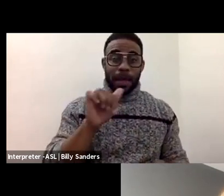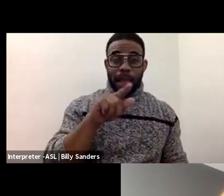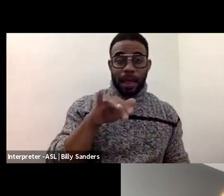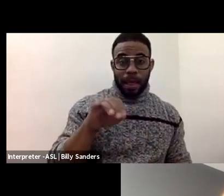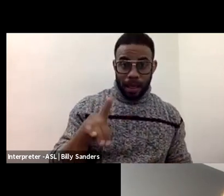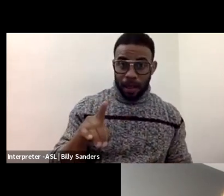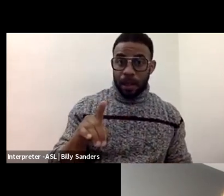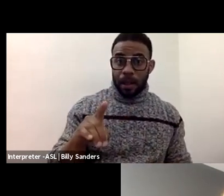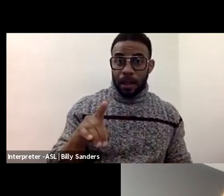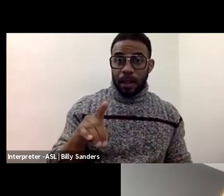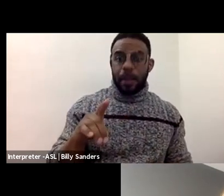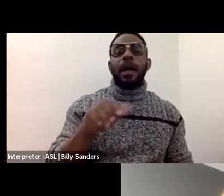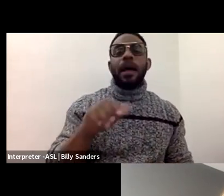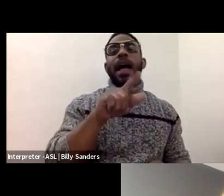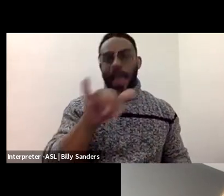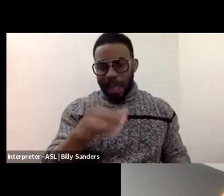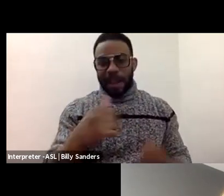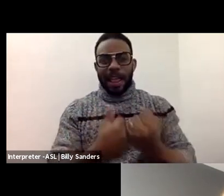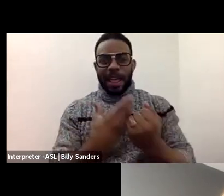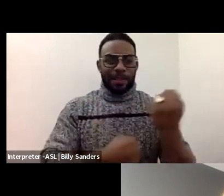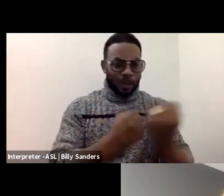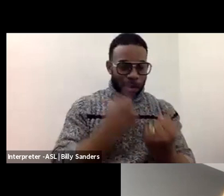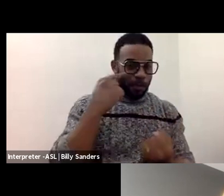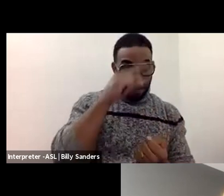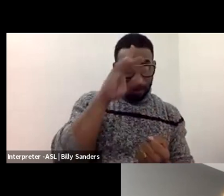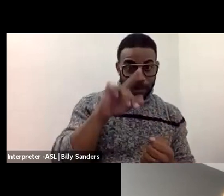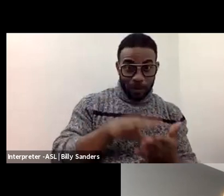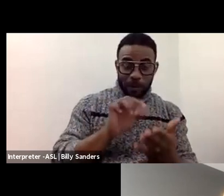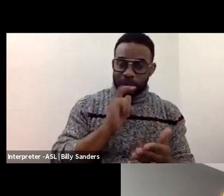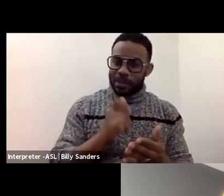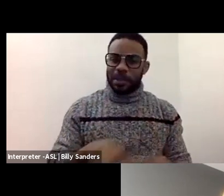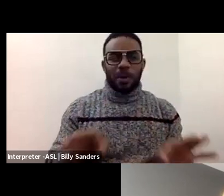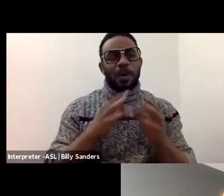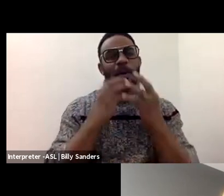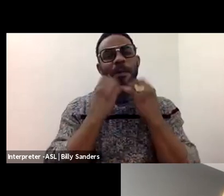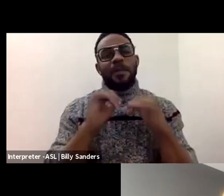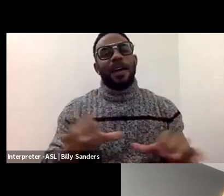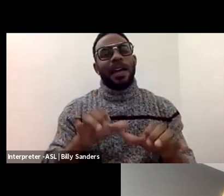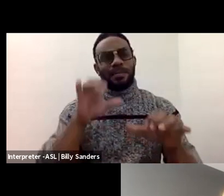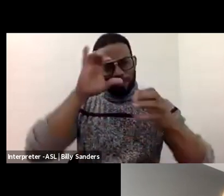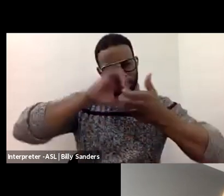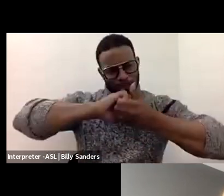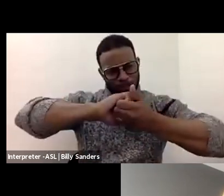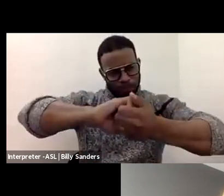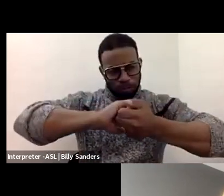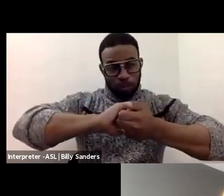in support of Black disabled students is invaluable act of solidarity and for the professionals